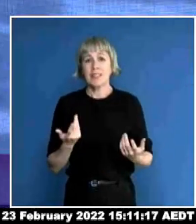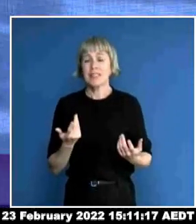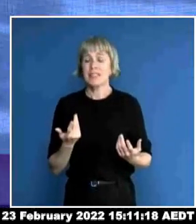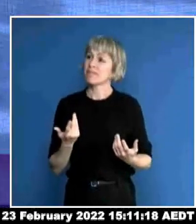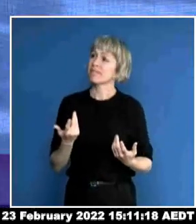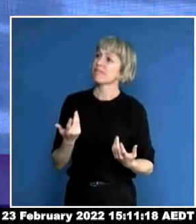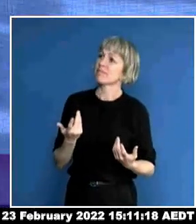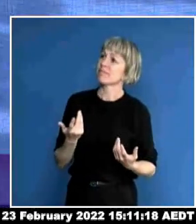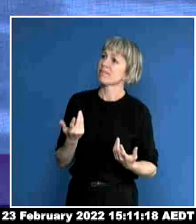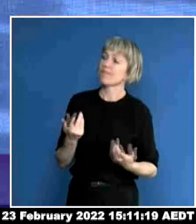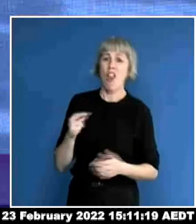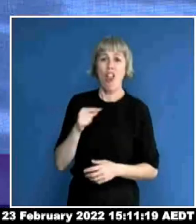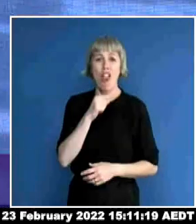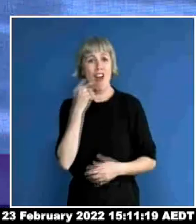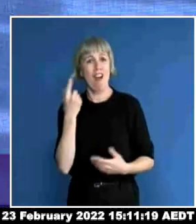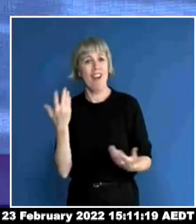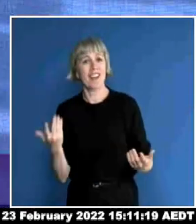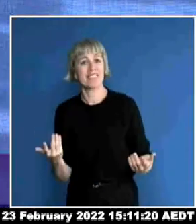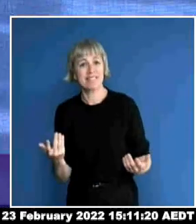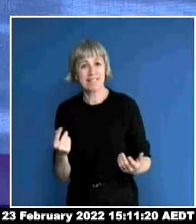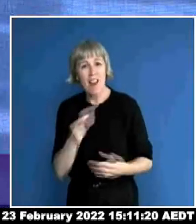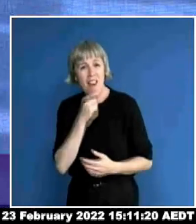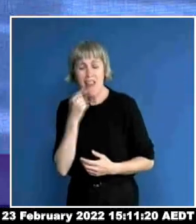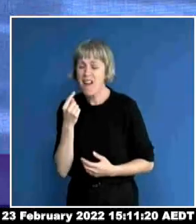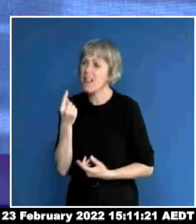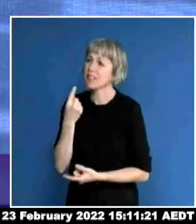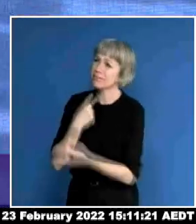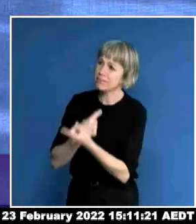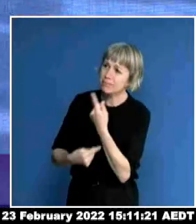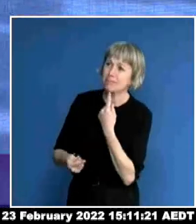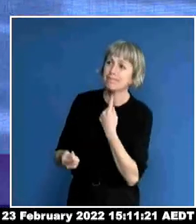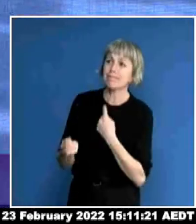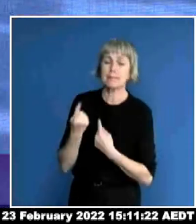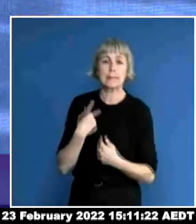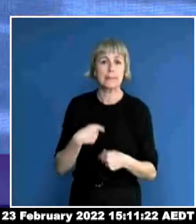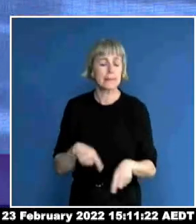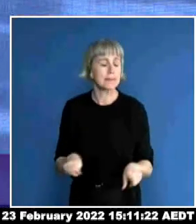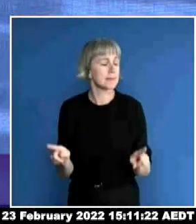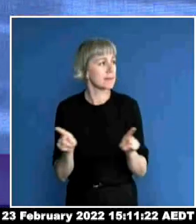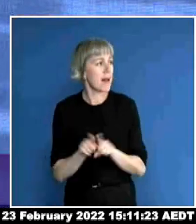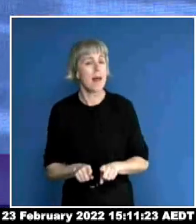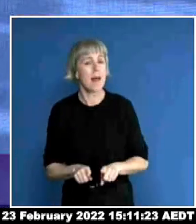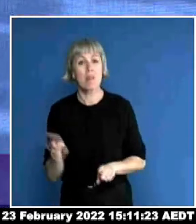the same made up story, the same, "Yeah, we are looking at it.